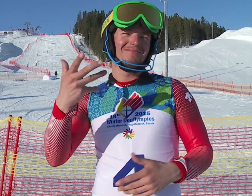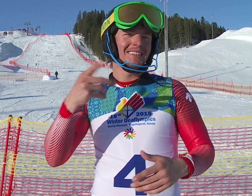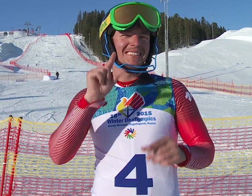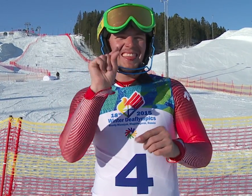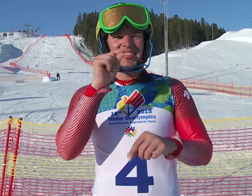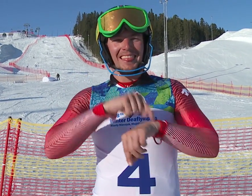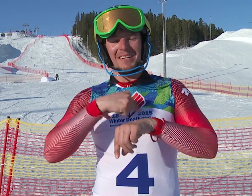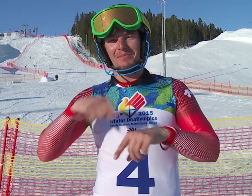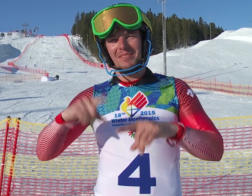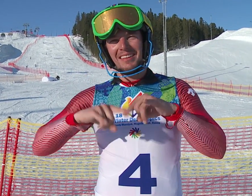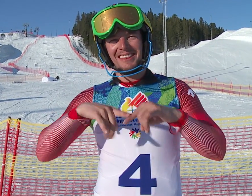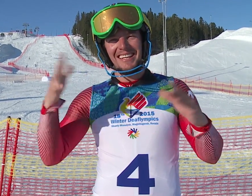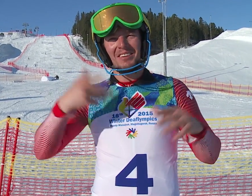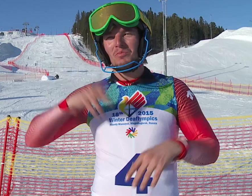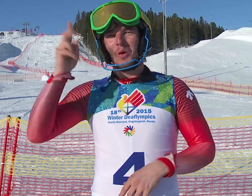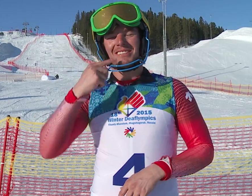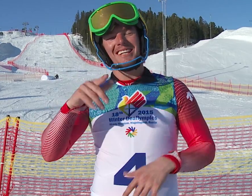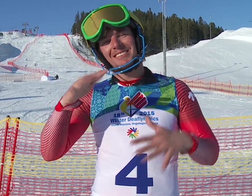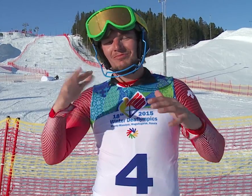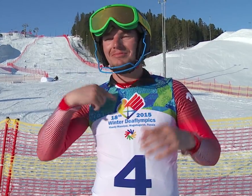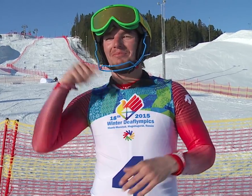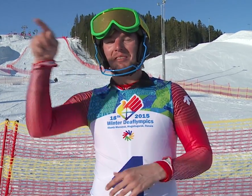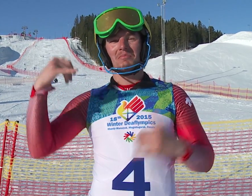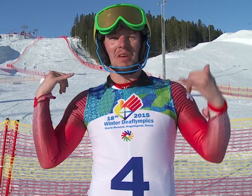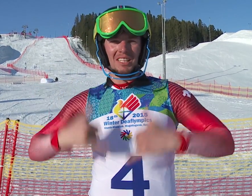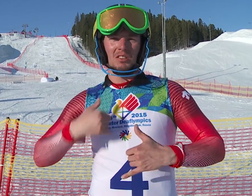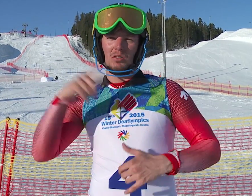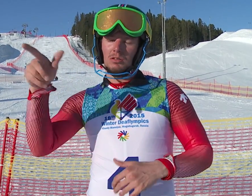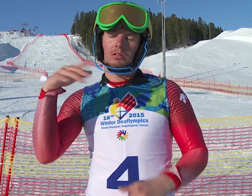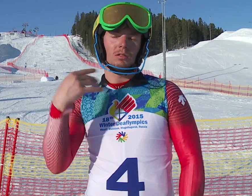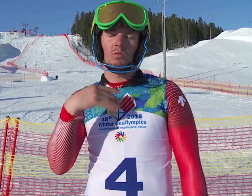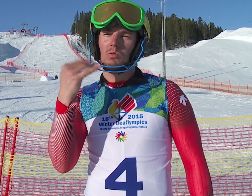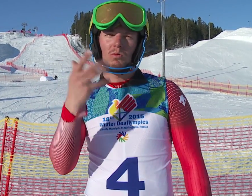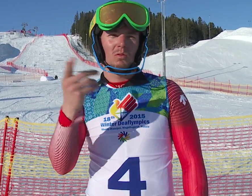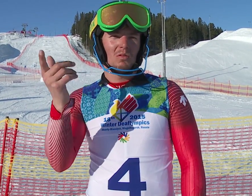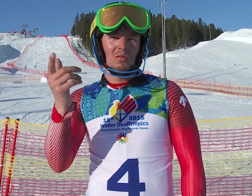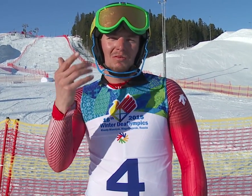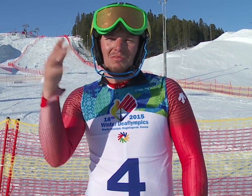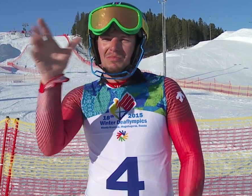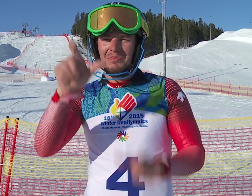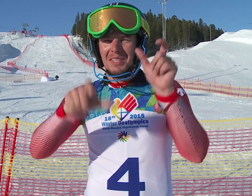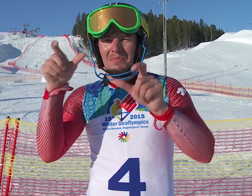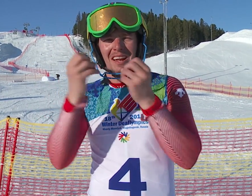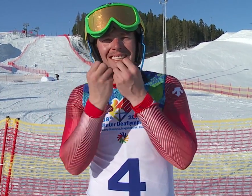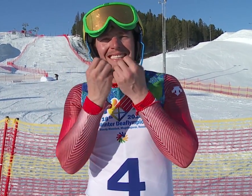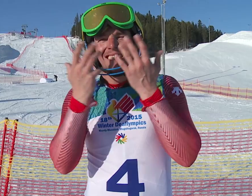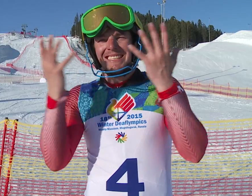I didn’t get to spend much time here in Khanty-Mansiysk, but in Magnitogorsk, wow, the people over there were